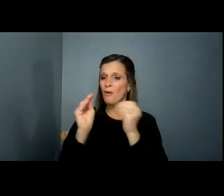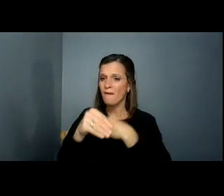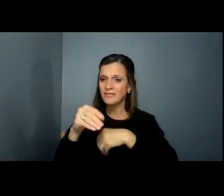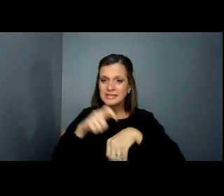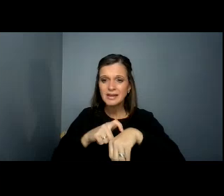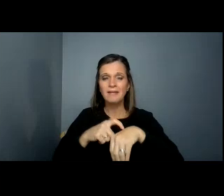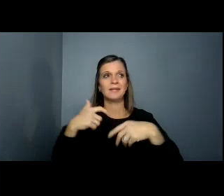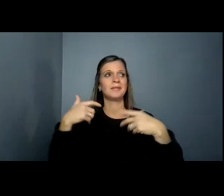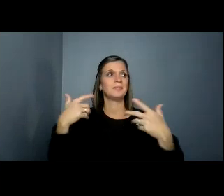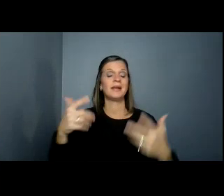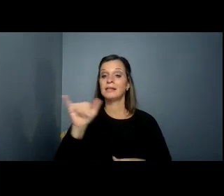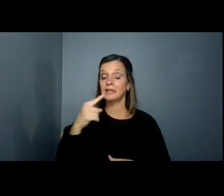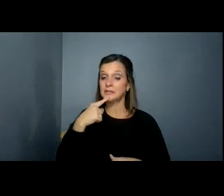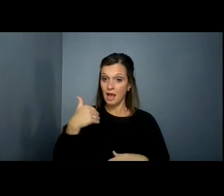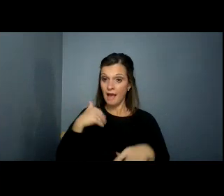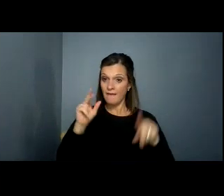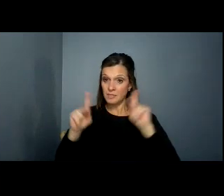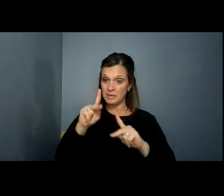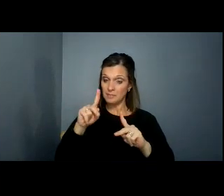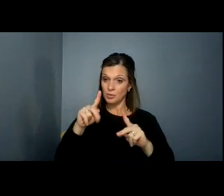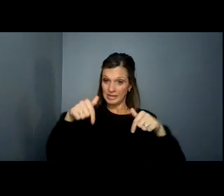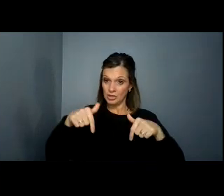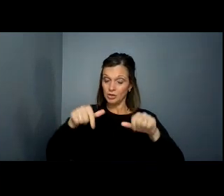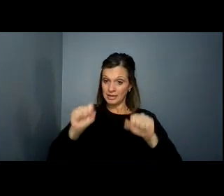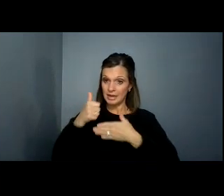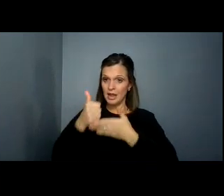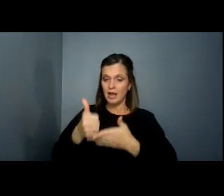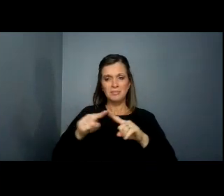we've got people here that can help with that stuff, but it's it's brutal.